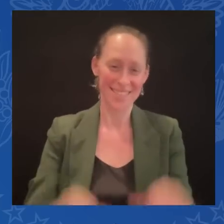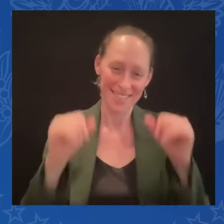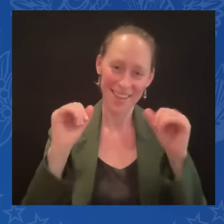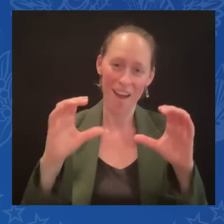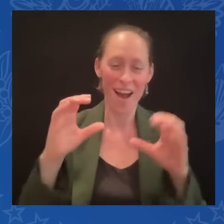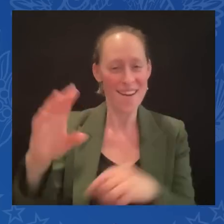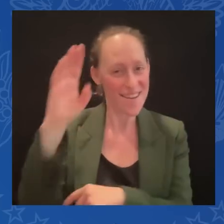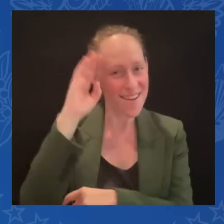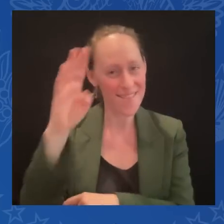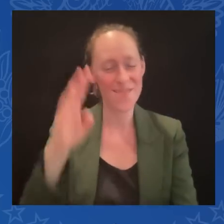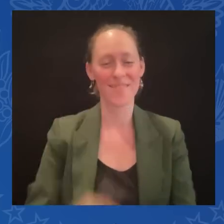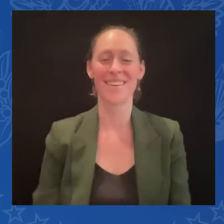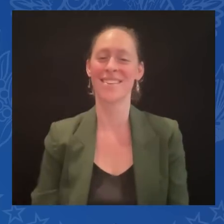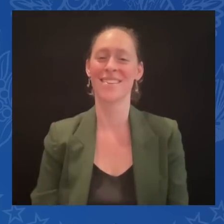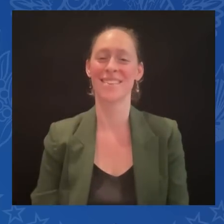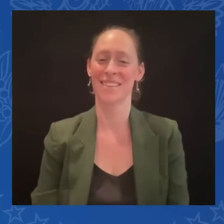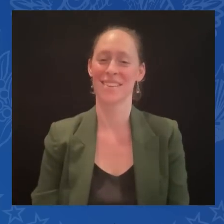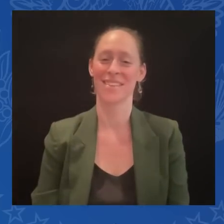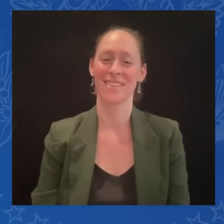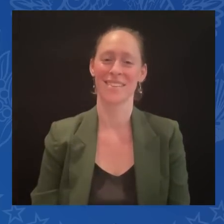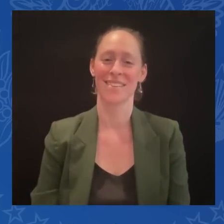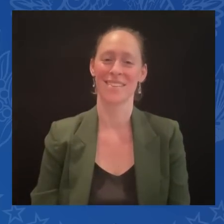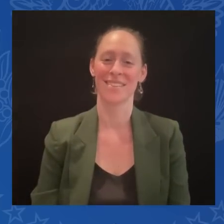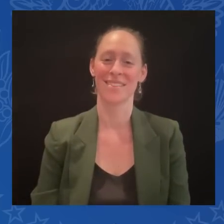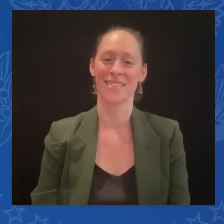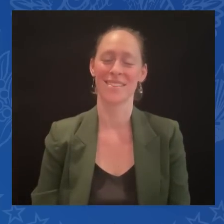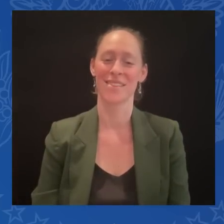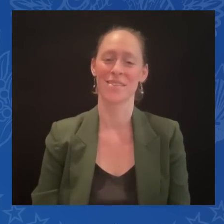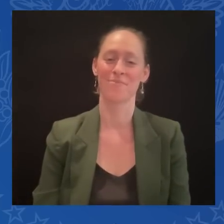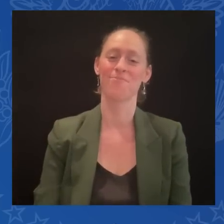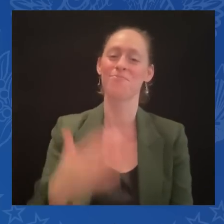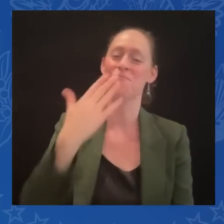Thank you, Nikki, for that intro- -- if you wonder what I'm kicking here, I'm kicking this stand-in.